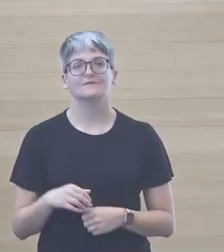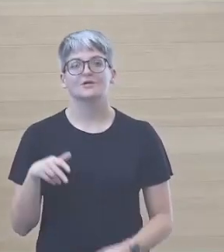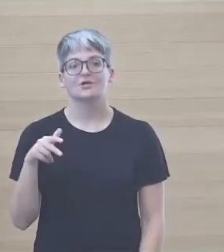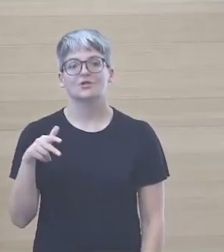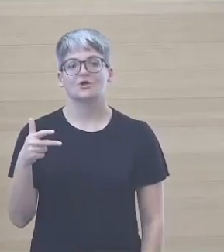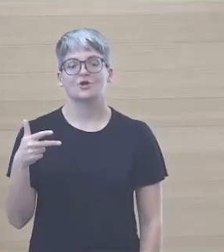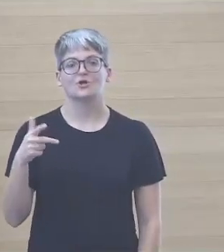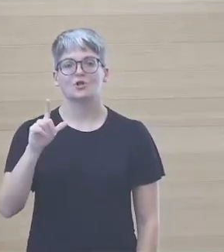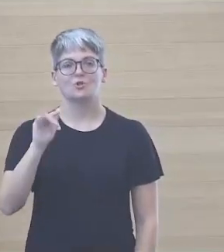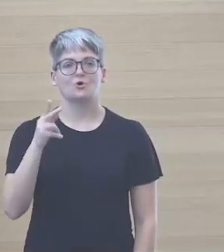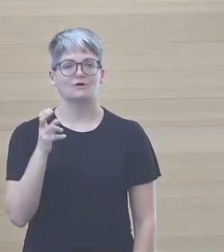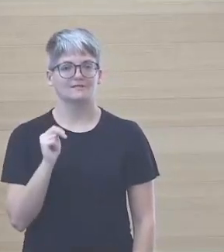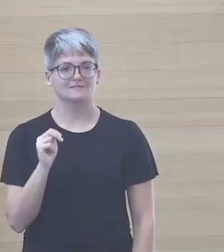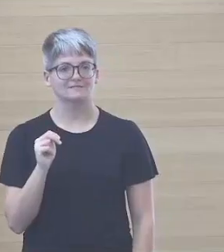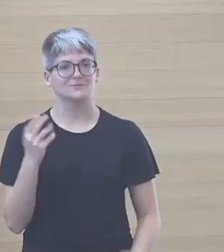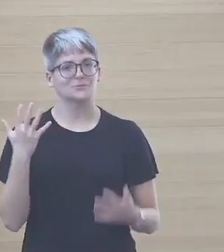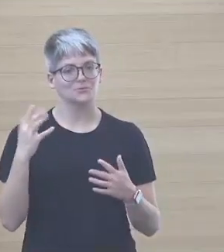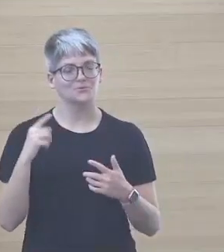Woo. Second place we got Maddie.